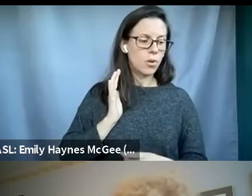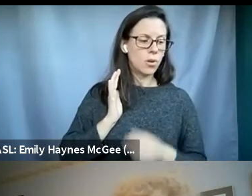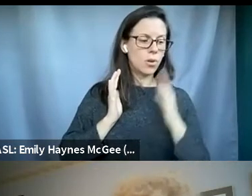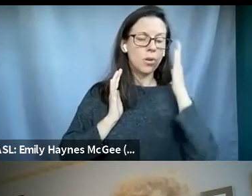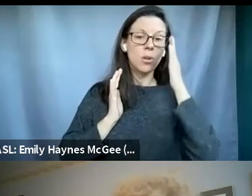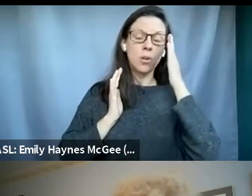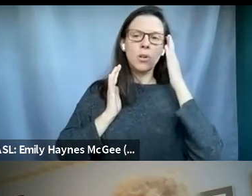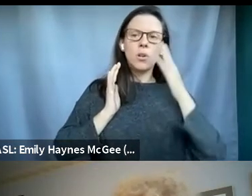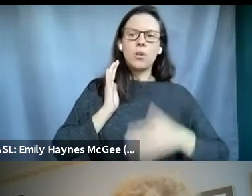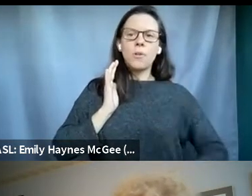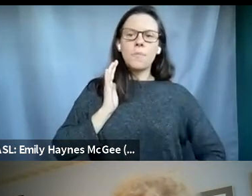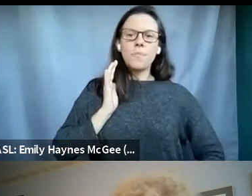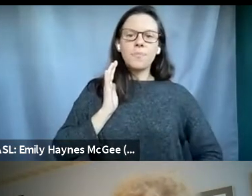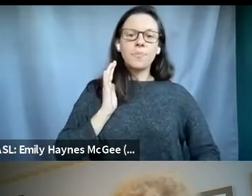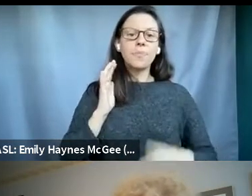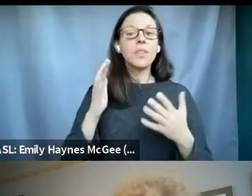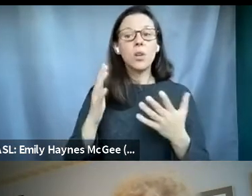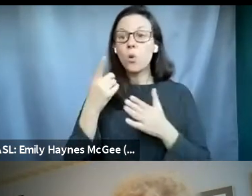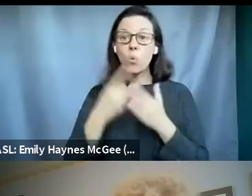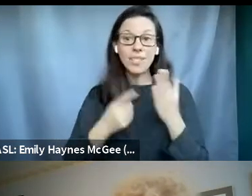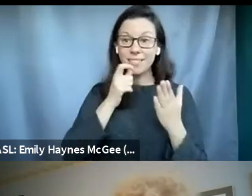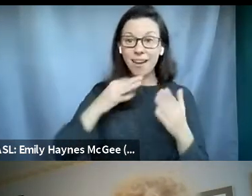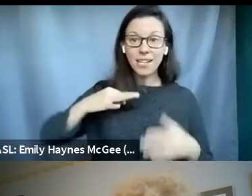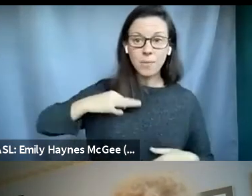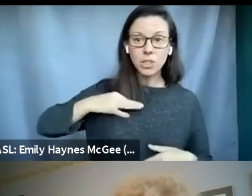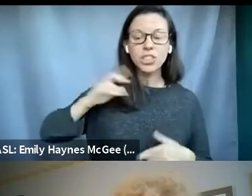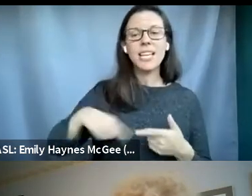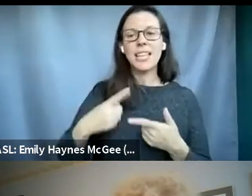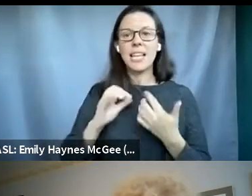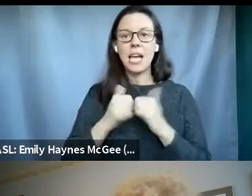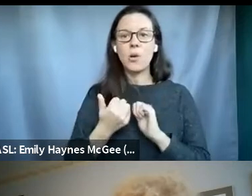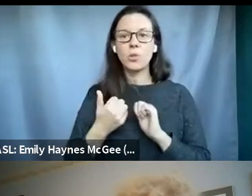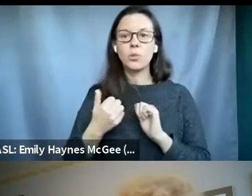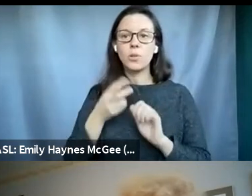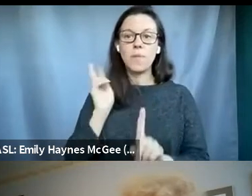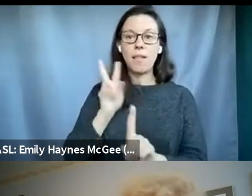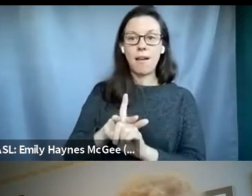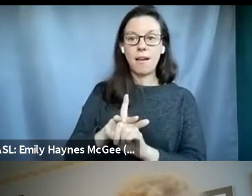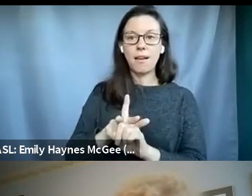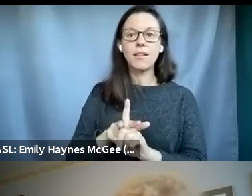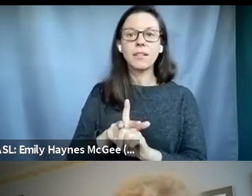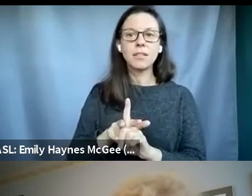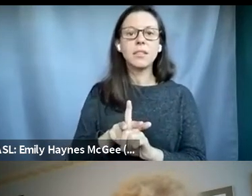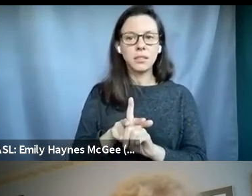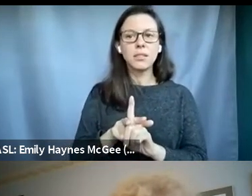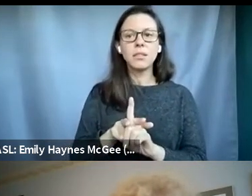eligible. And then how to apply. So I'm going to tell you a tiny about this because it is different than past times, past